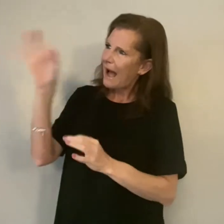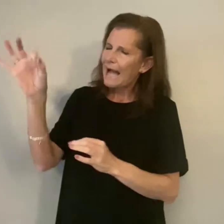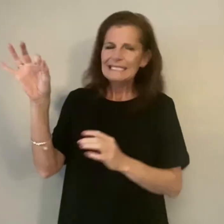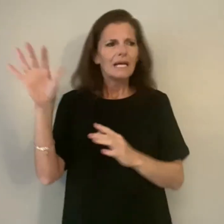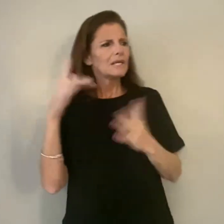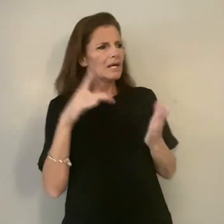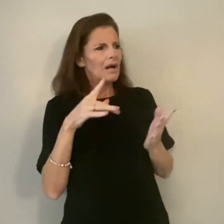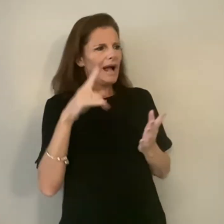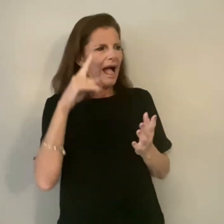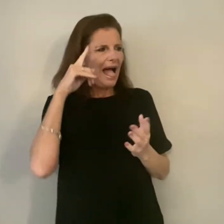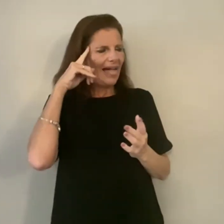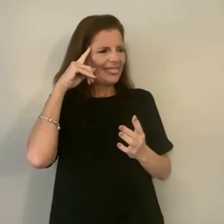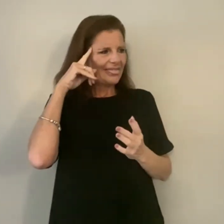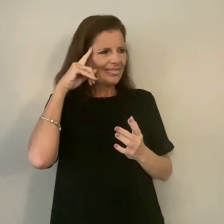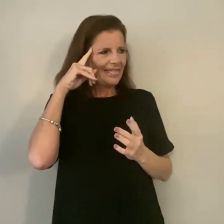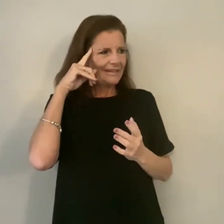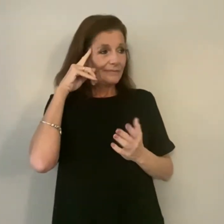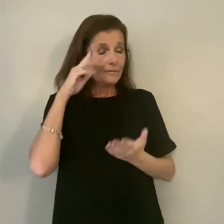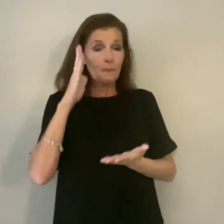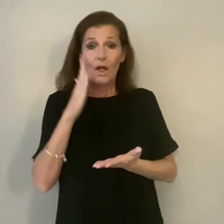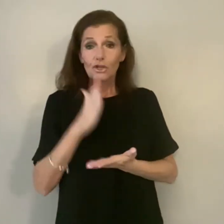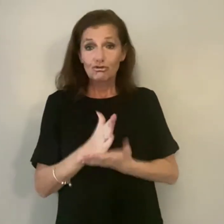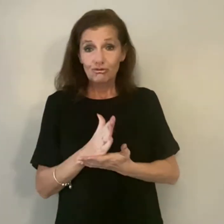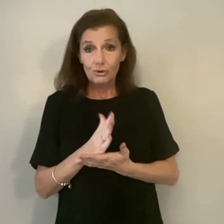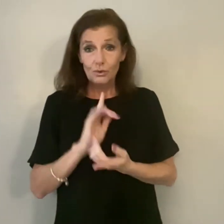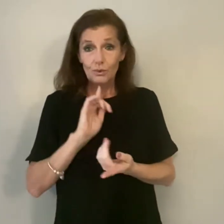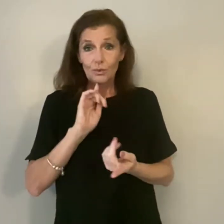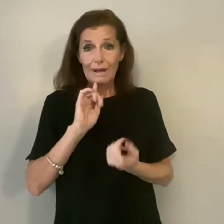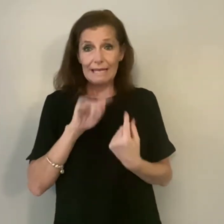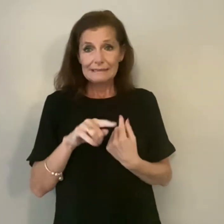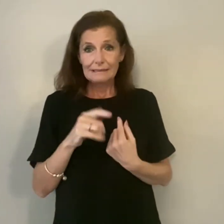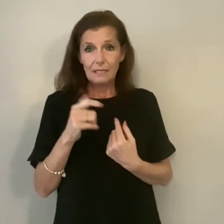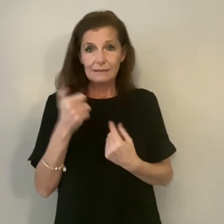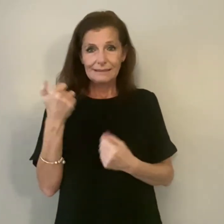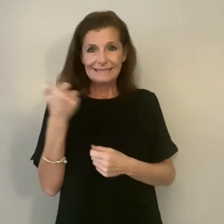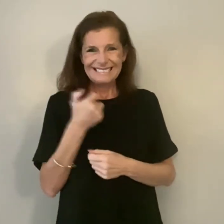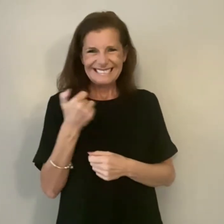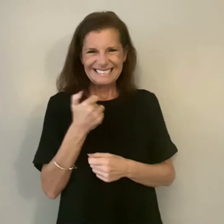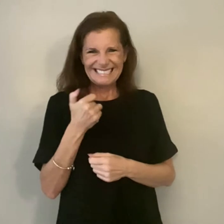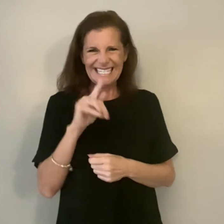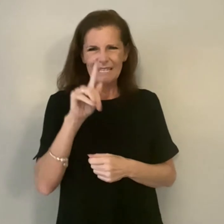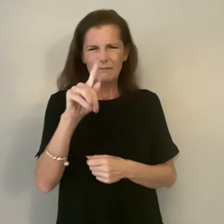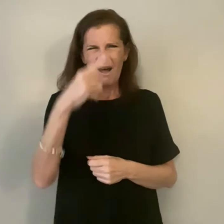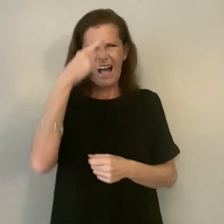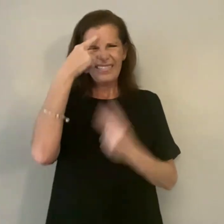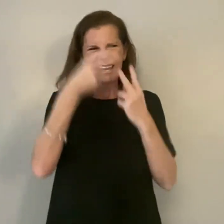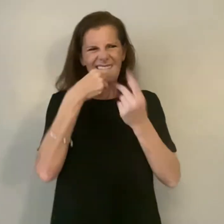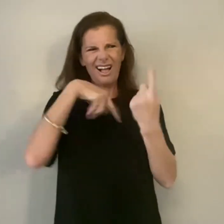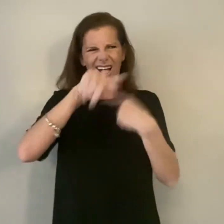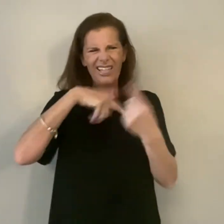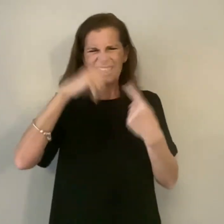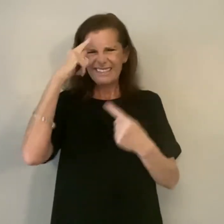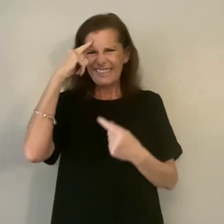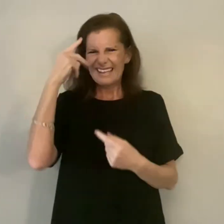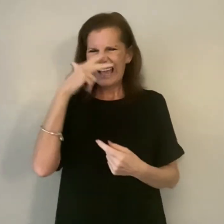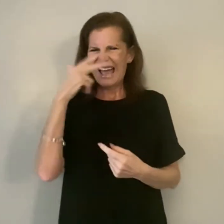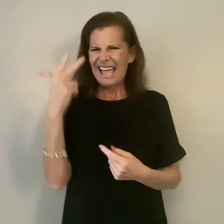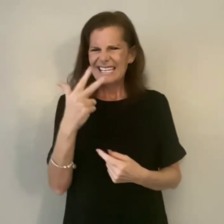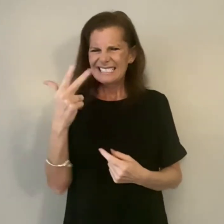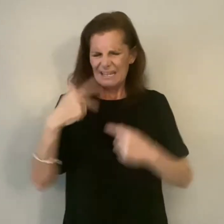So I think the true answer is age 16. Although I think lots of other people think it's 18